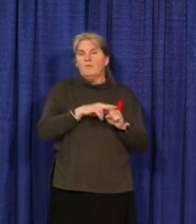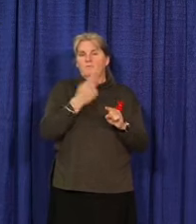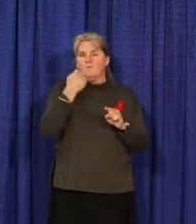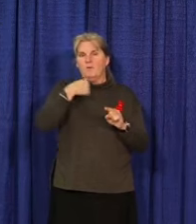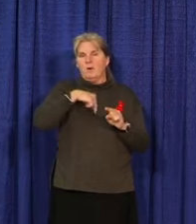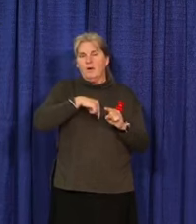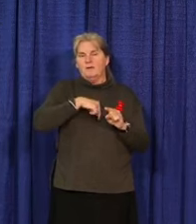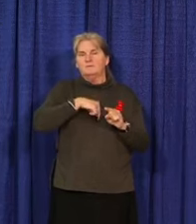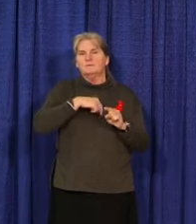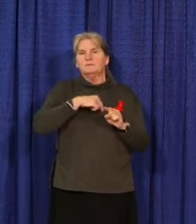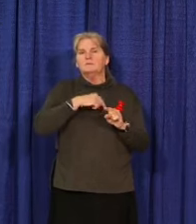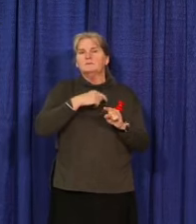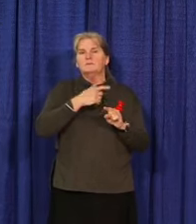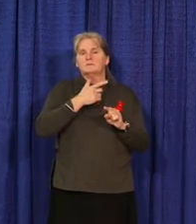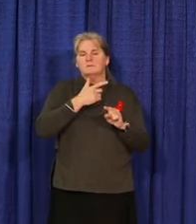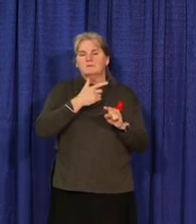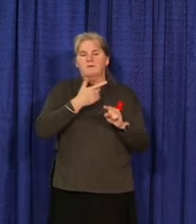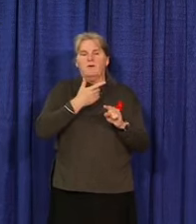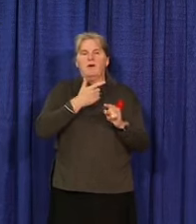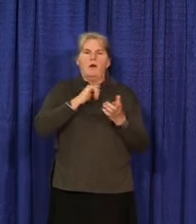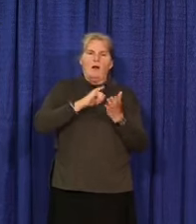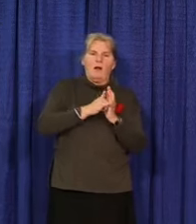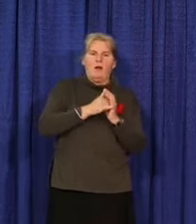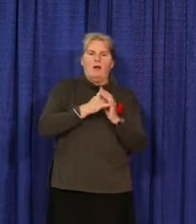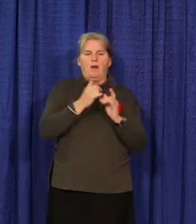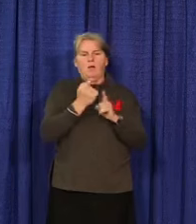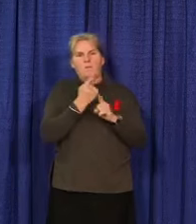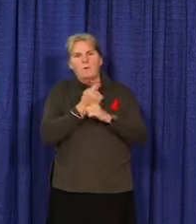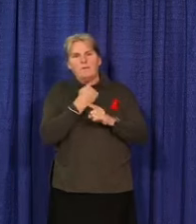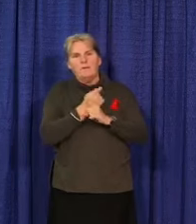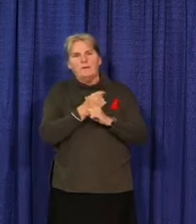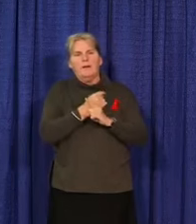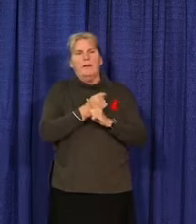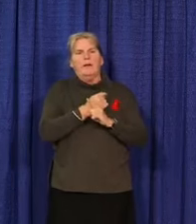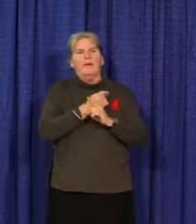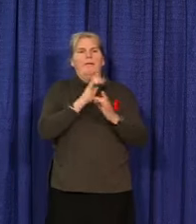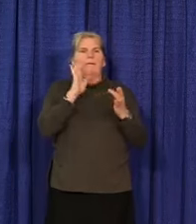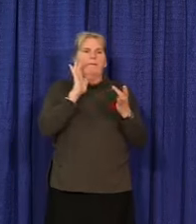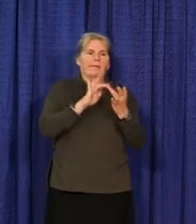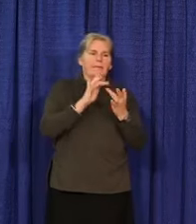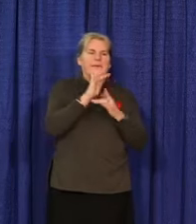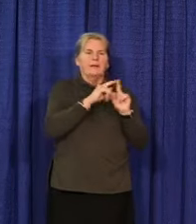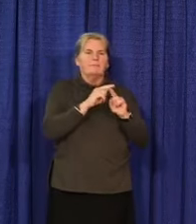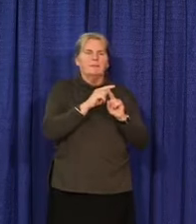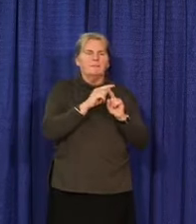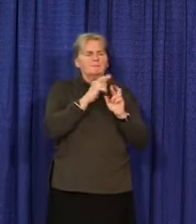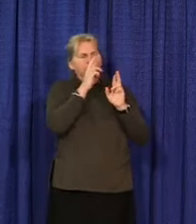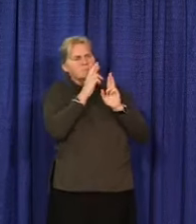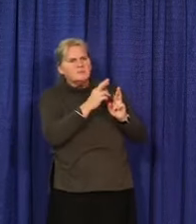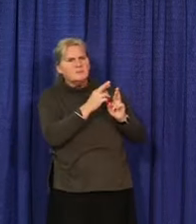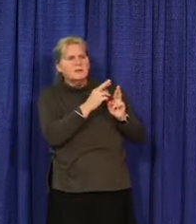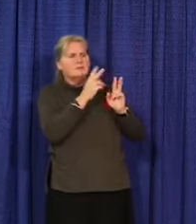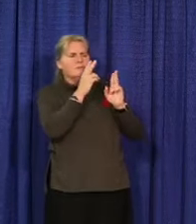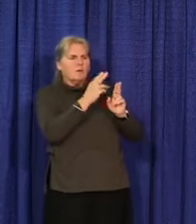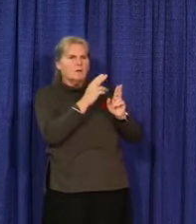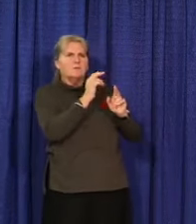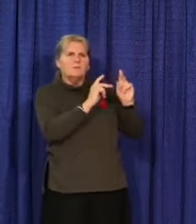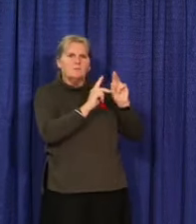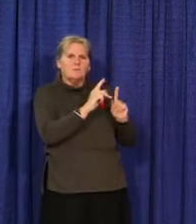exposure notifications and the whole process of contact tracing, it is to protect individuals' identity and